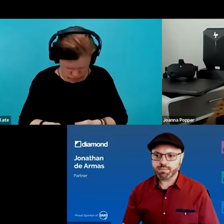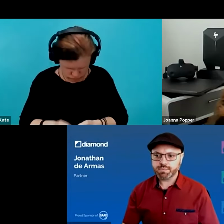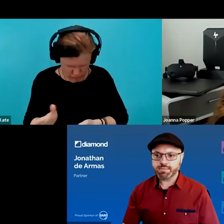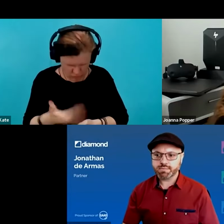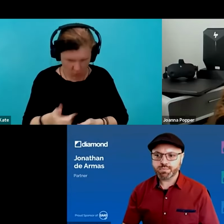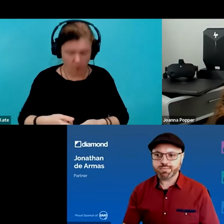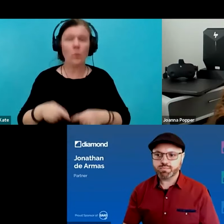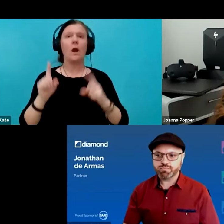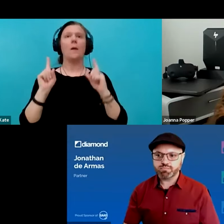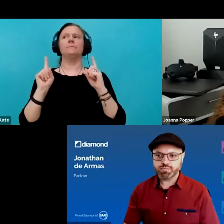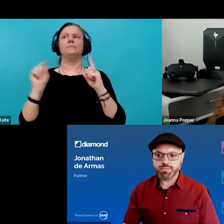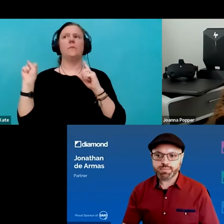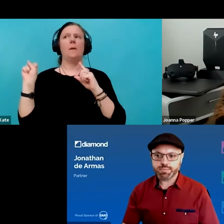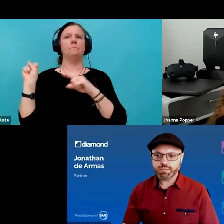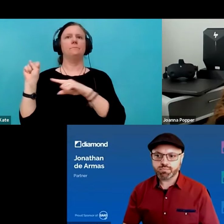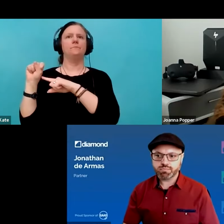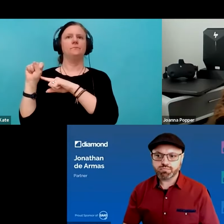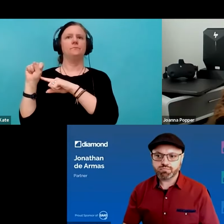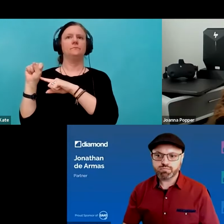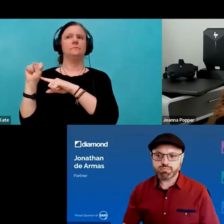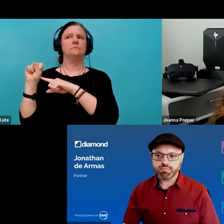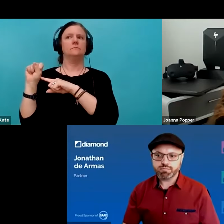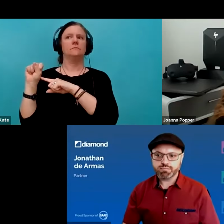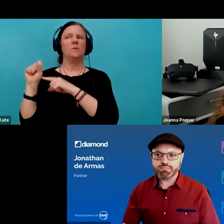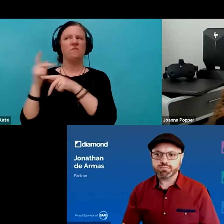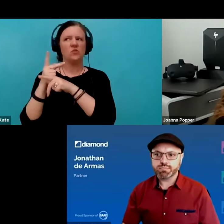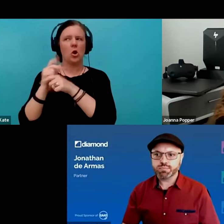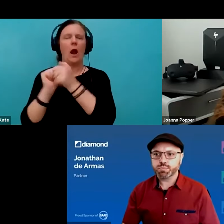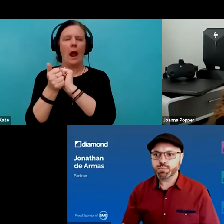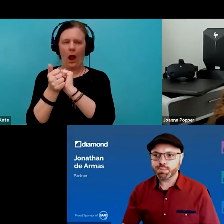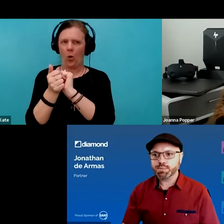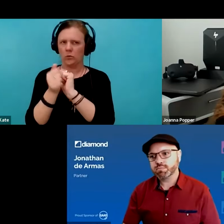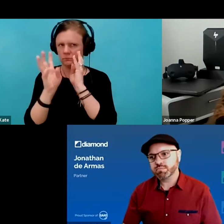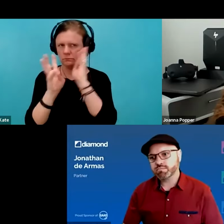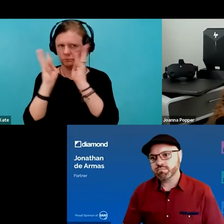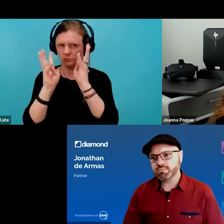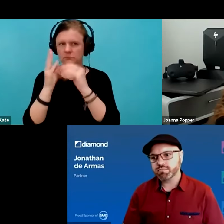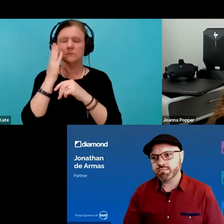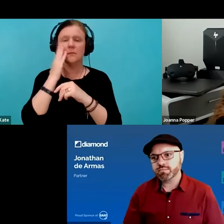Chadwick Turner: But the inputs will have to be really, really well thought out. I know north. The I think it's